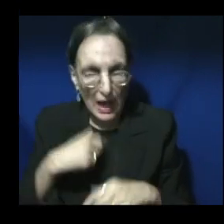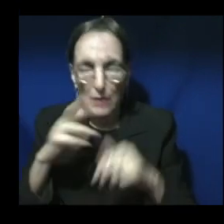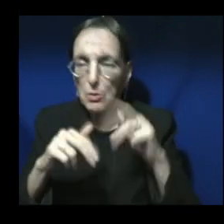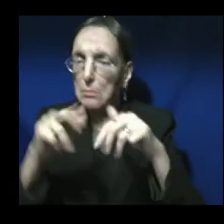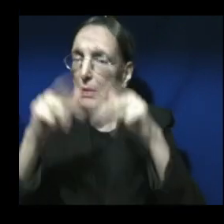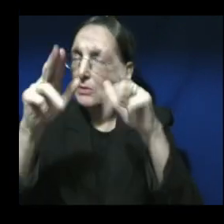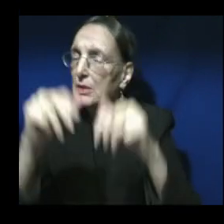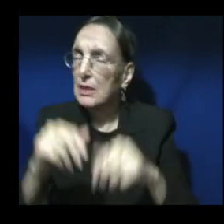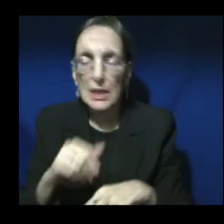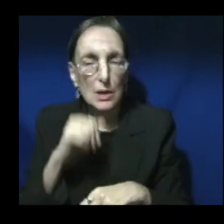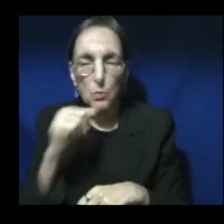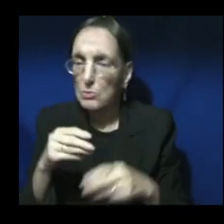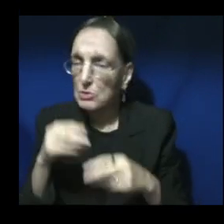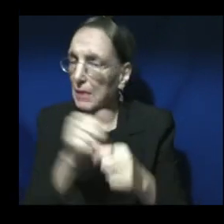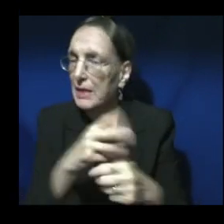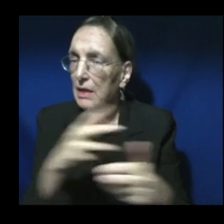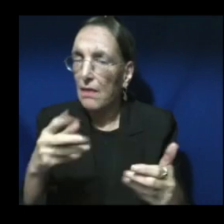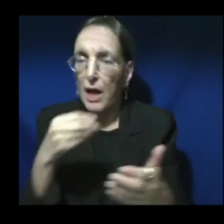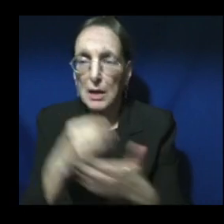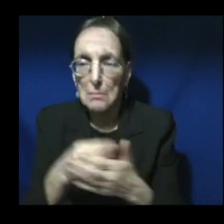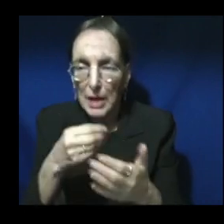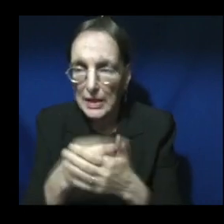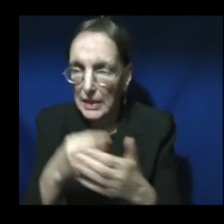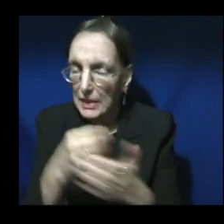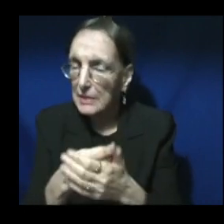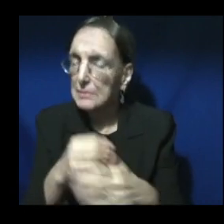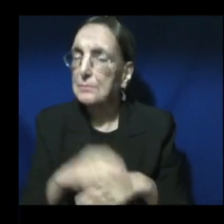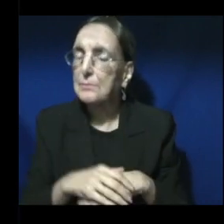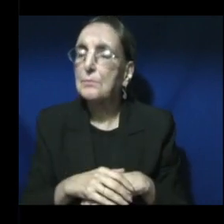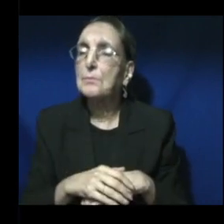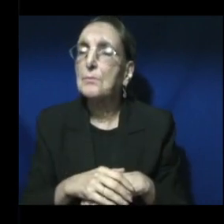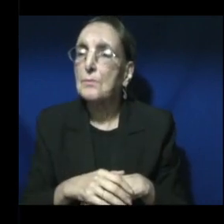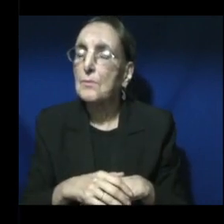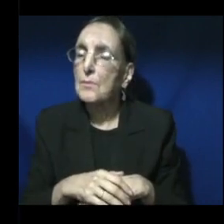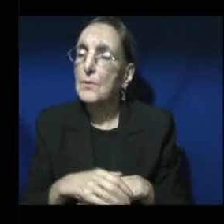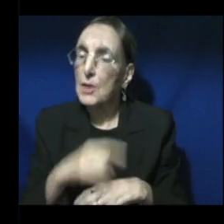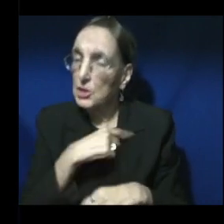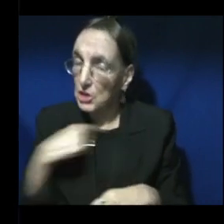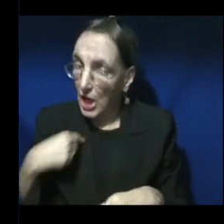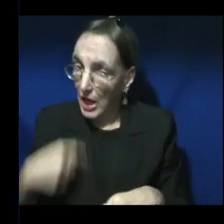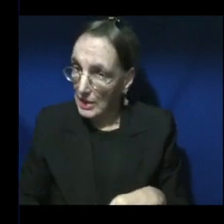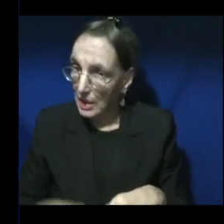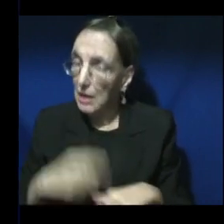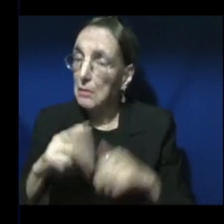us beating, let’s say, China in a trade deal? I beat China all the time, all the time.”